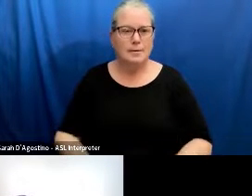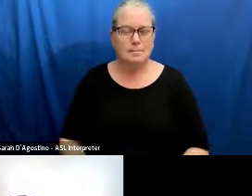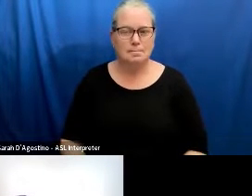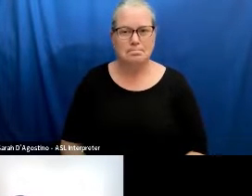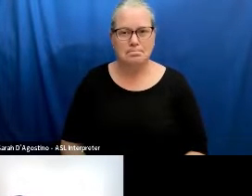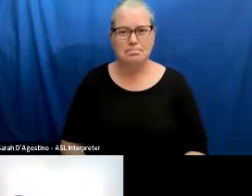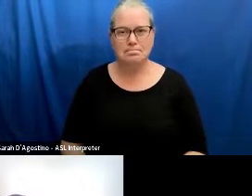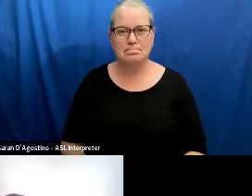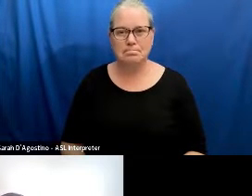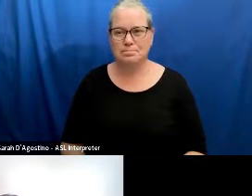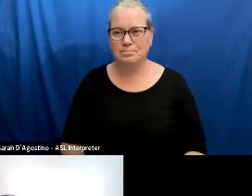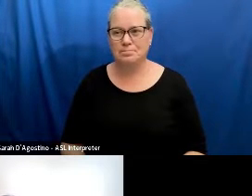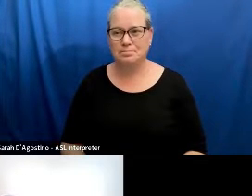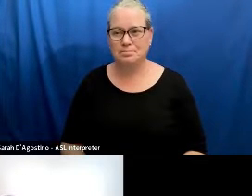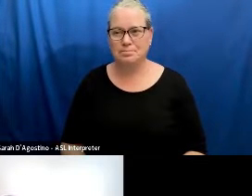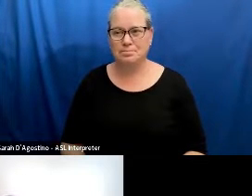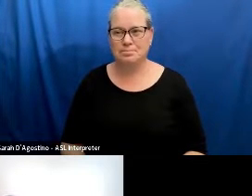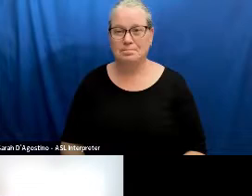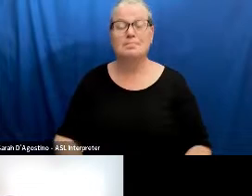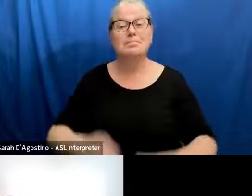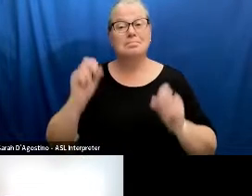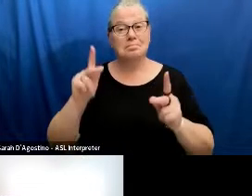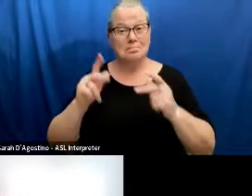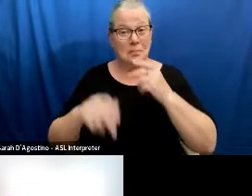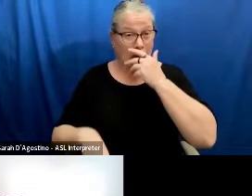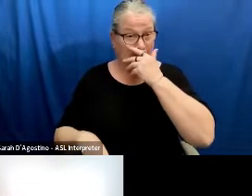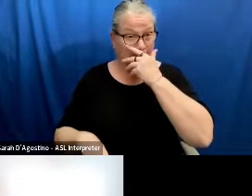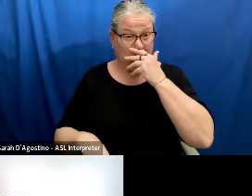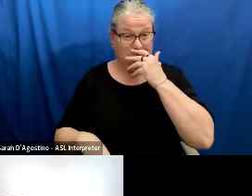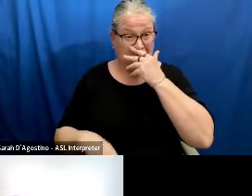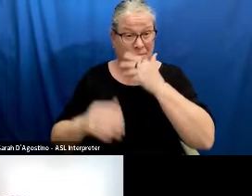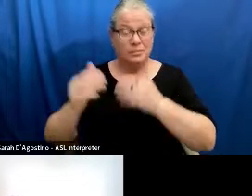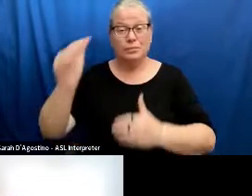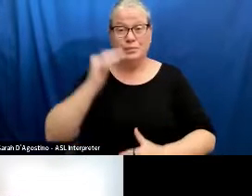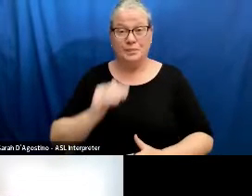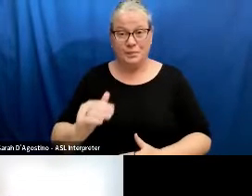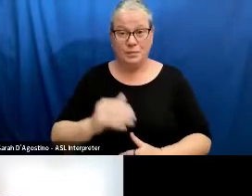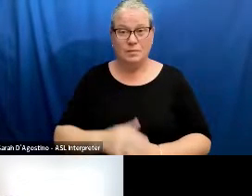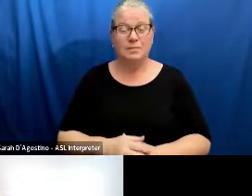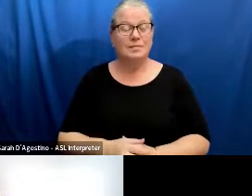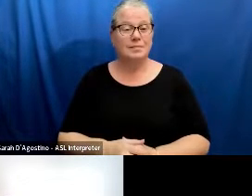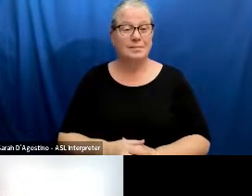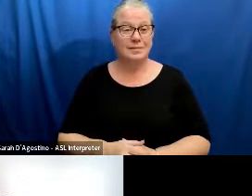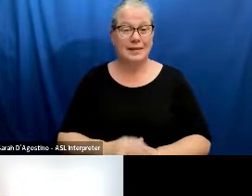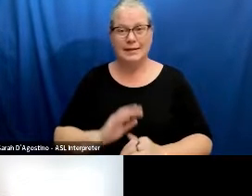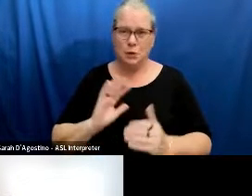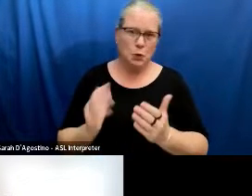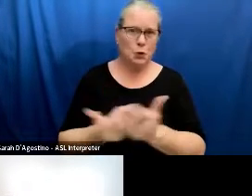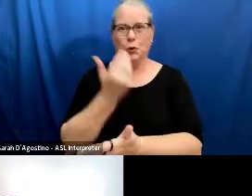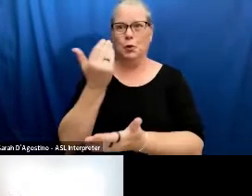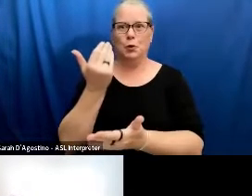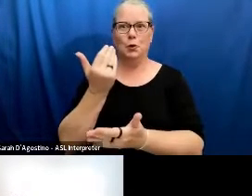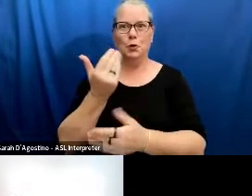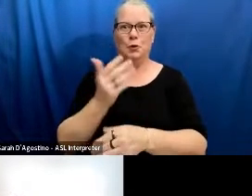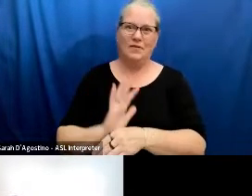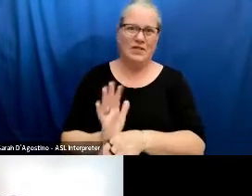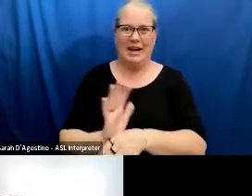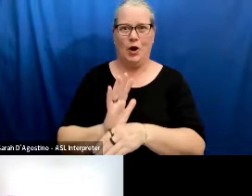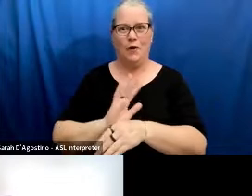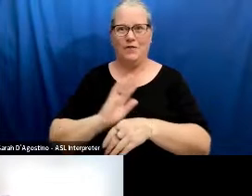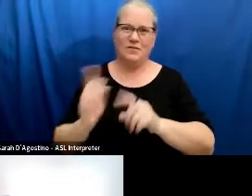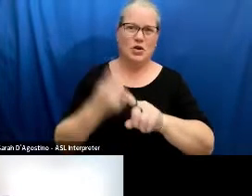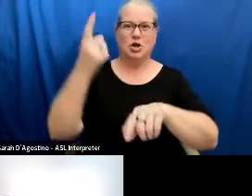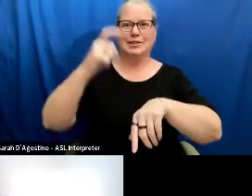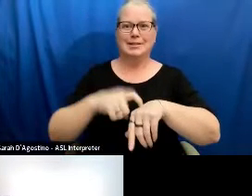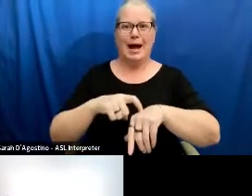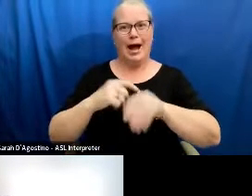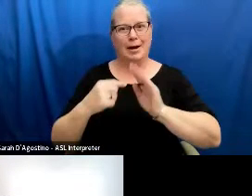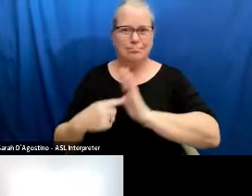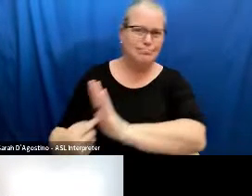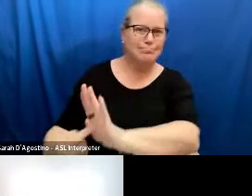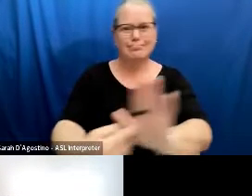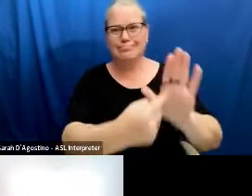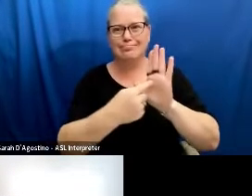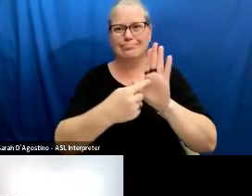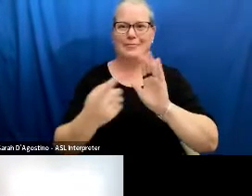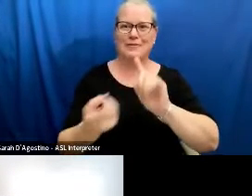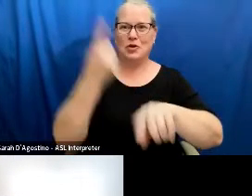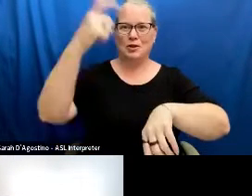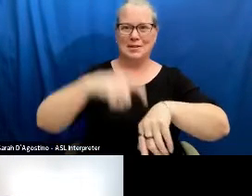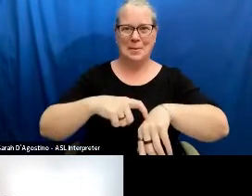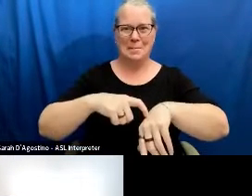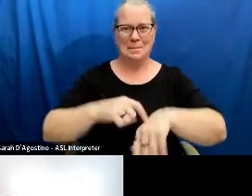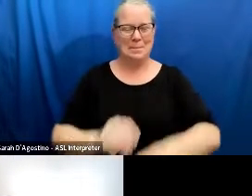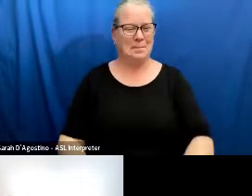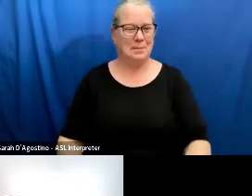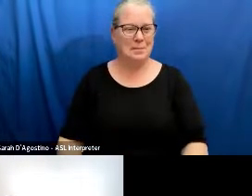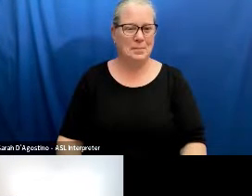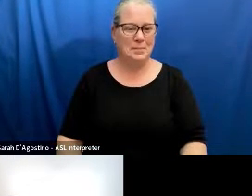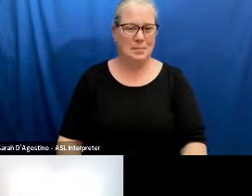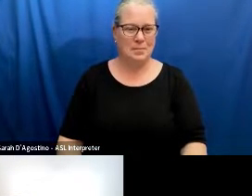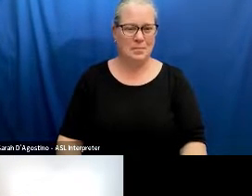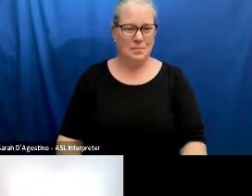okay our next slide is a a world premiere video we have not yet shared this publicly um and i